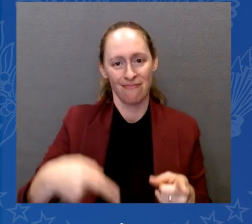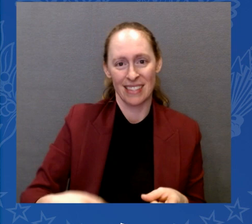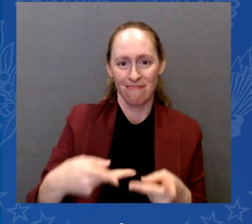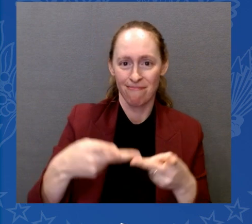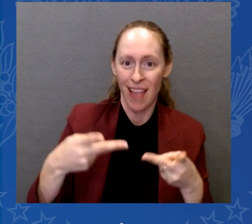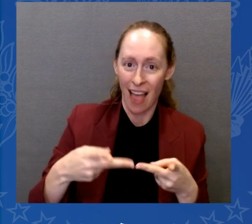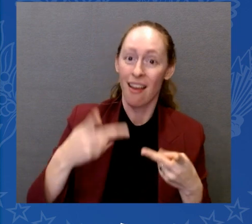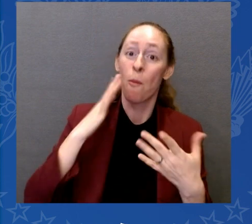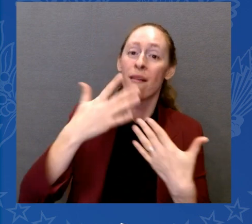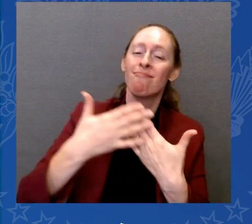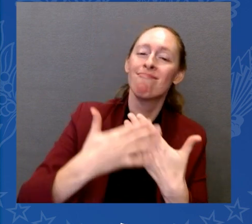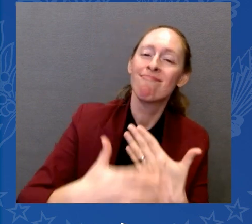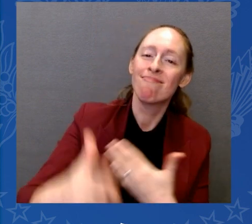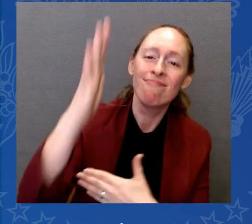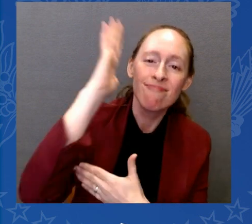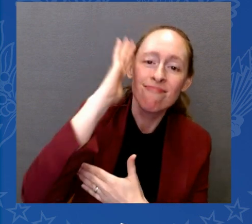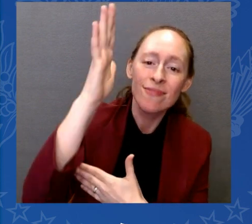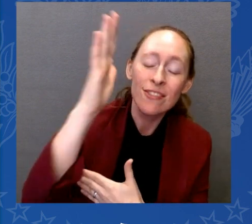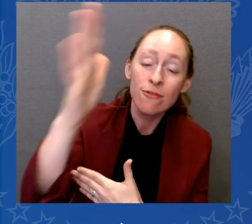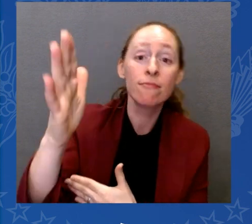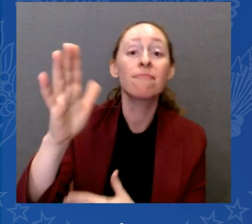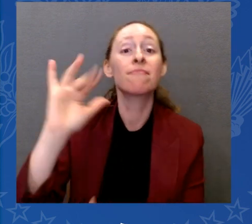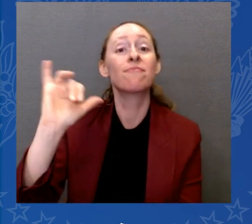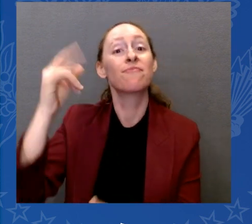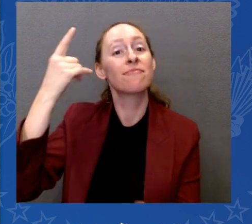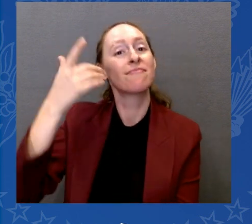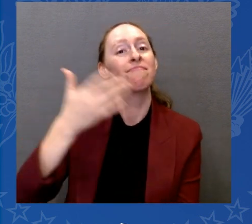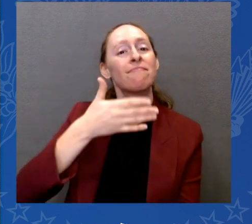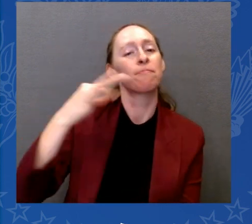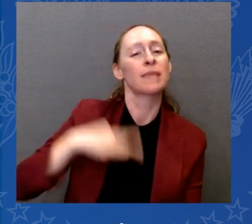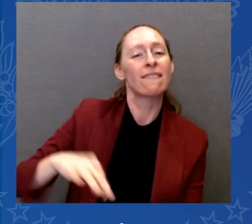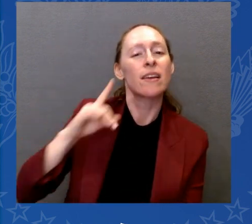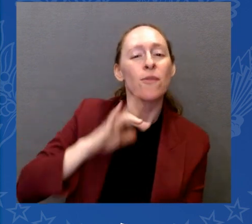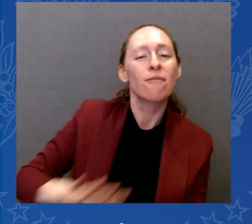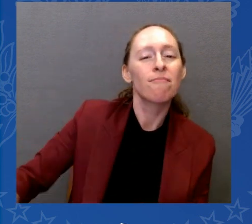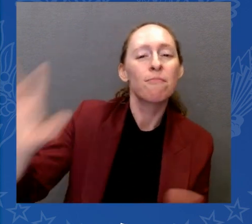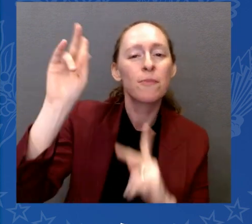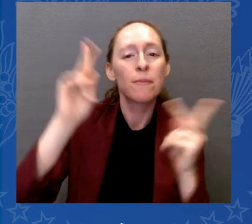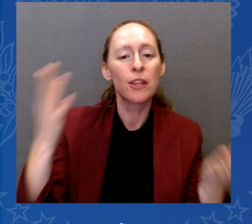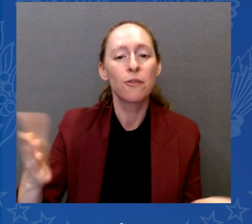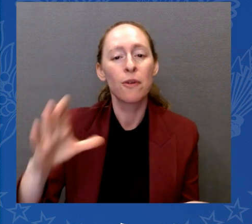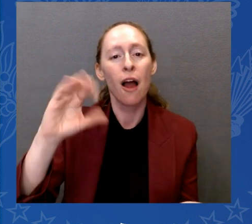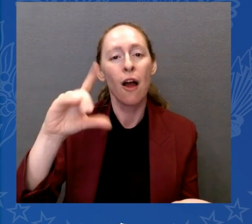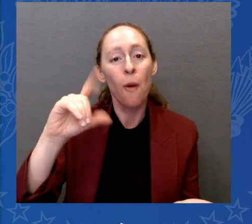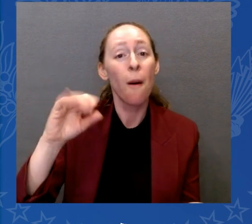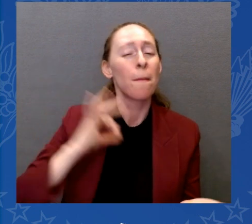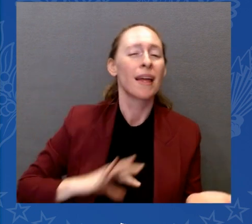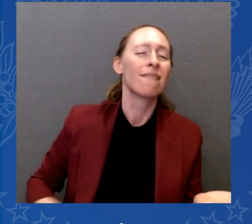but it also goes well beyond the people of Colorado. It's for all the people across America and the world.